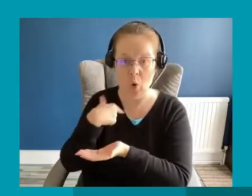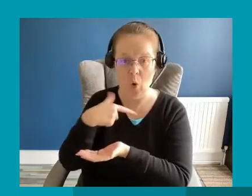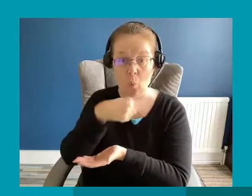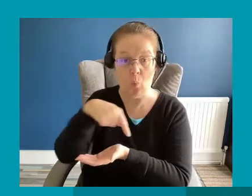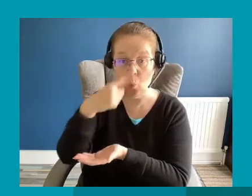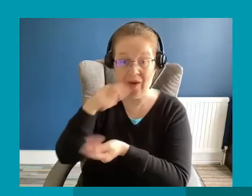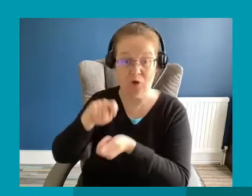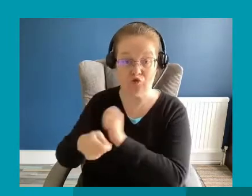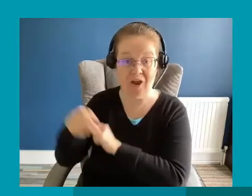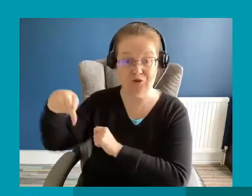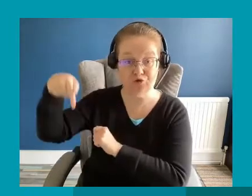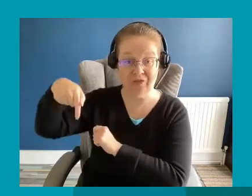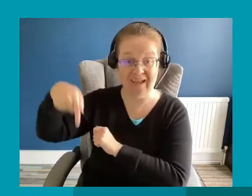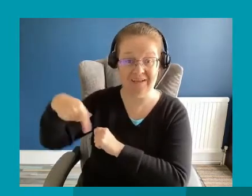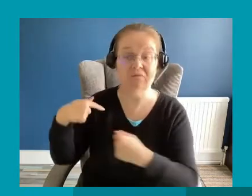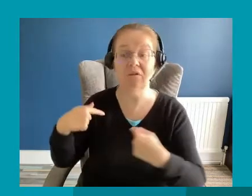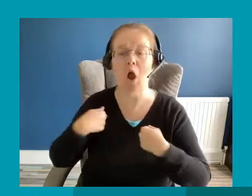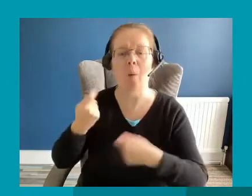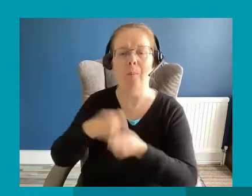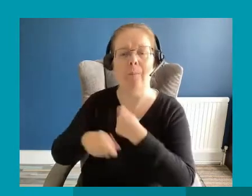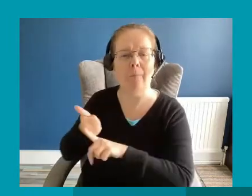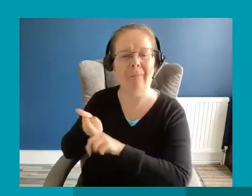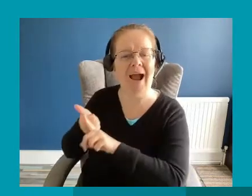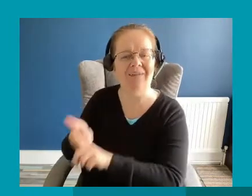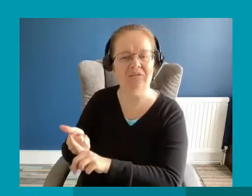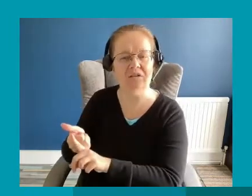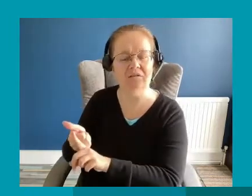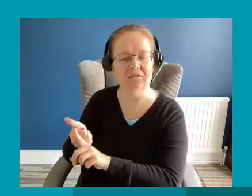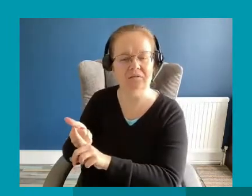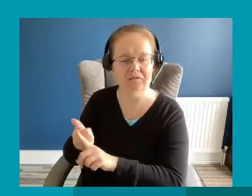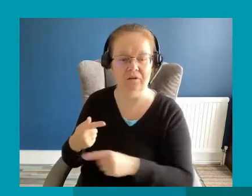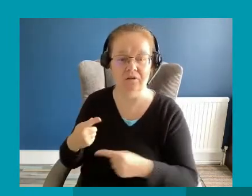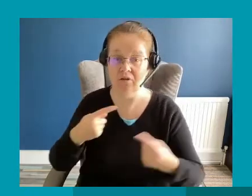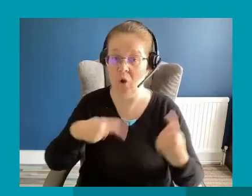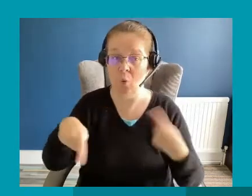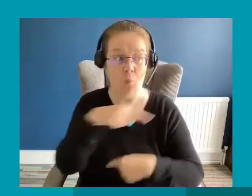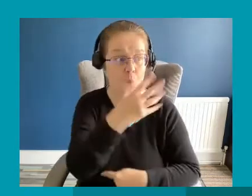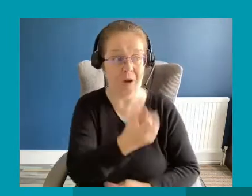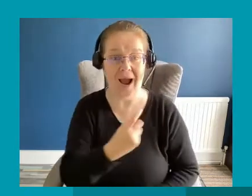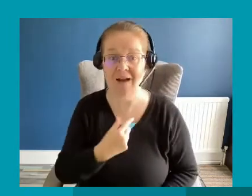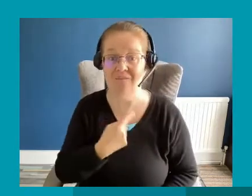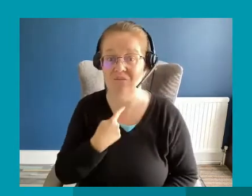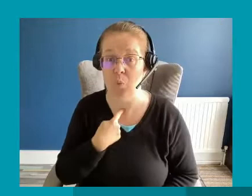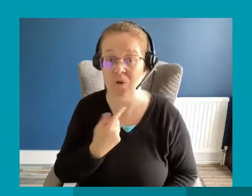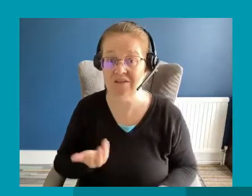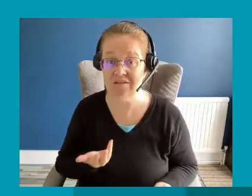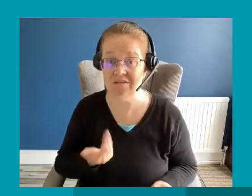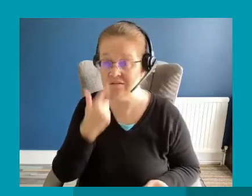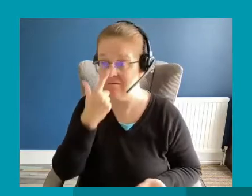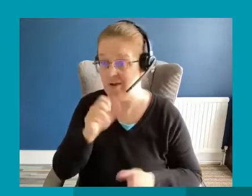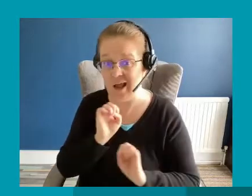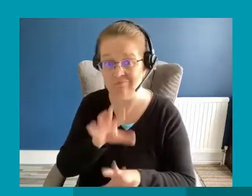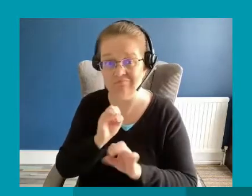by becoming advocates, because we all have a voice. And we're going to talk to this